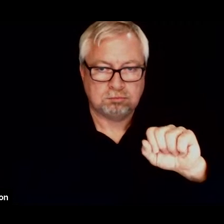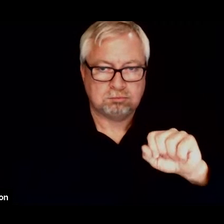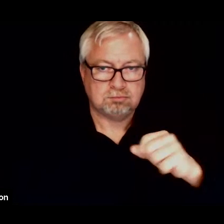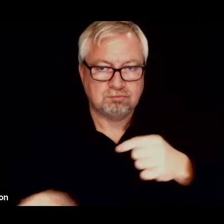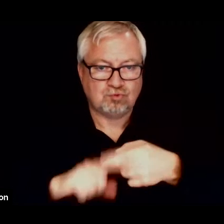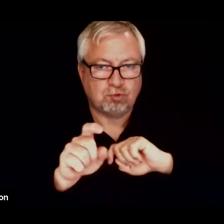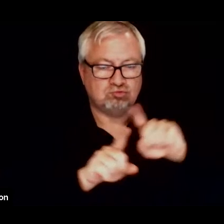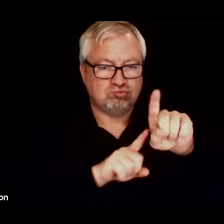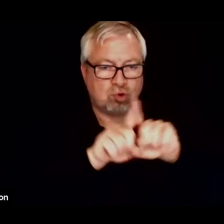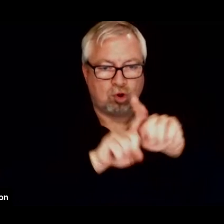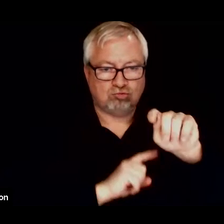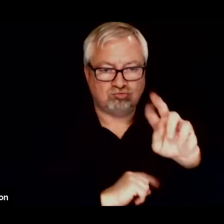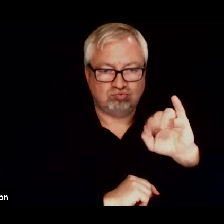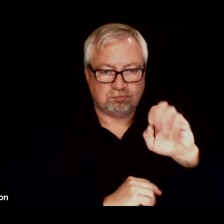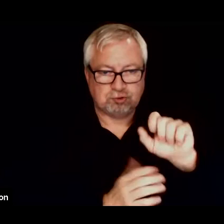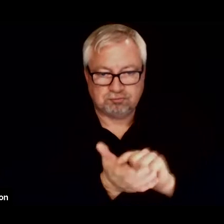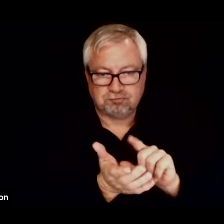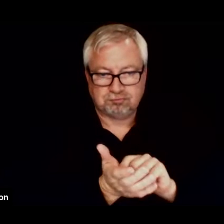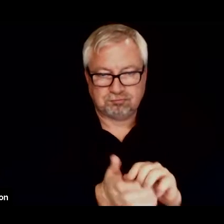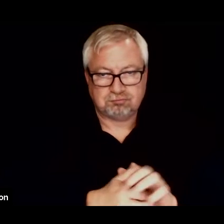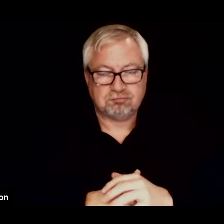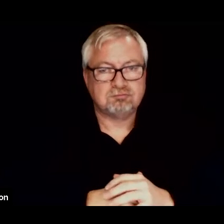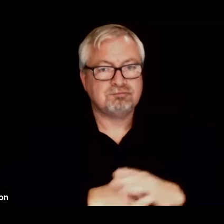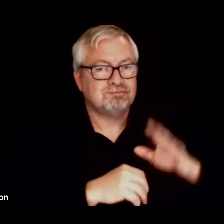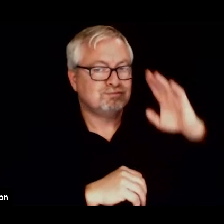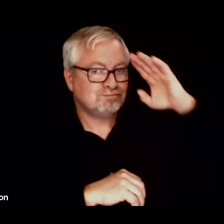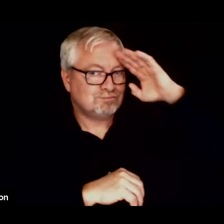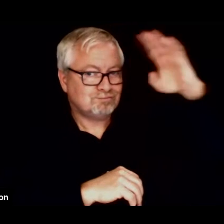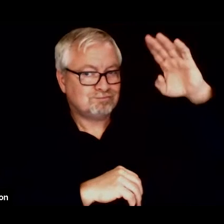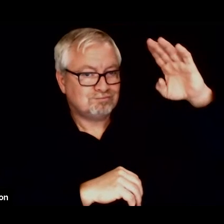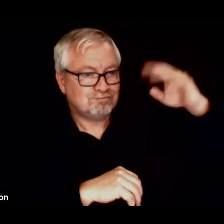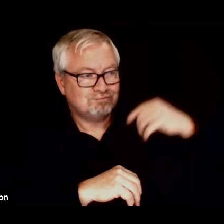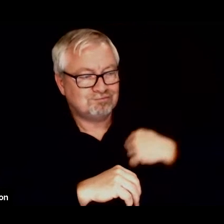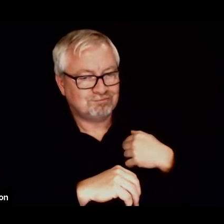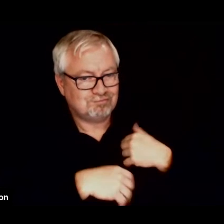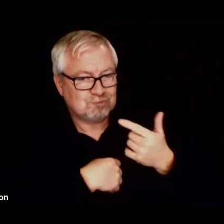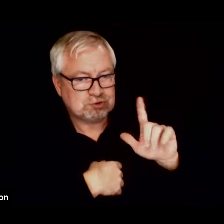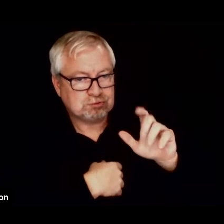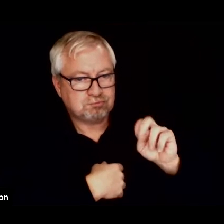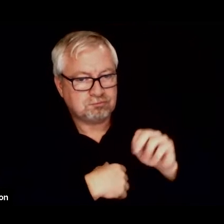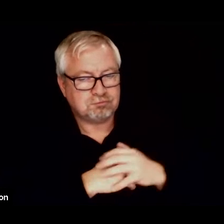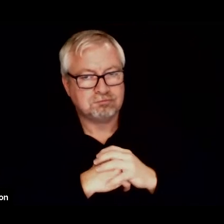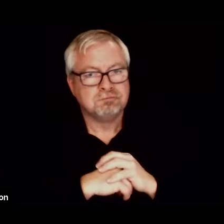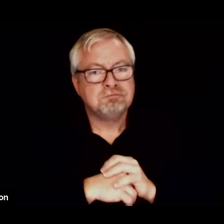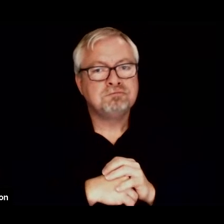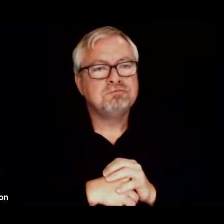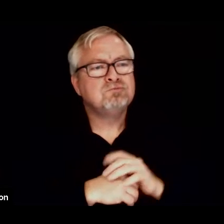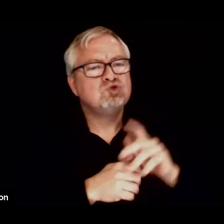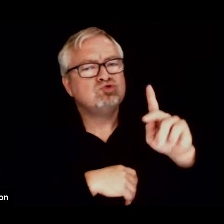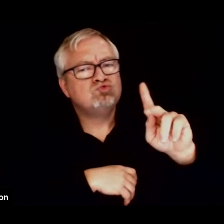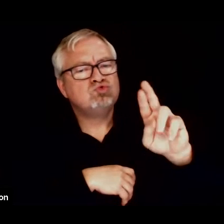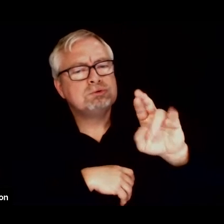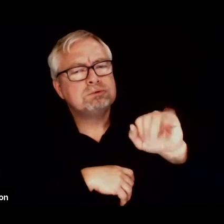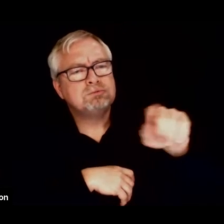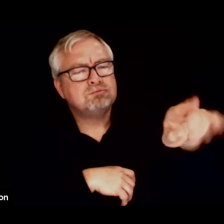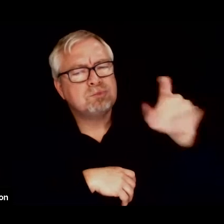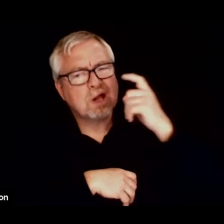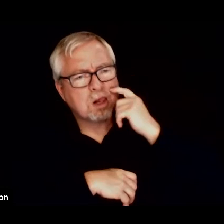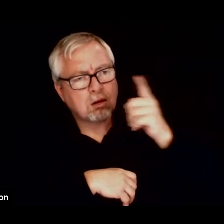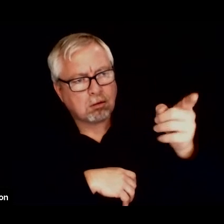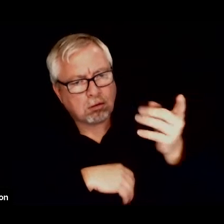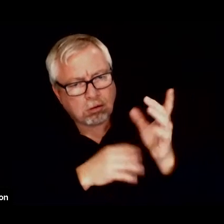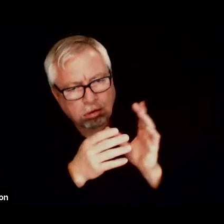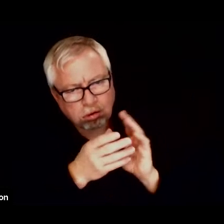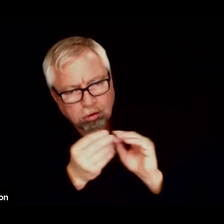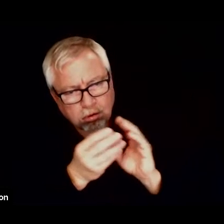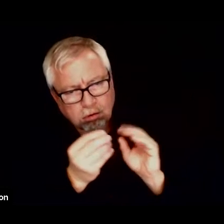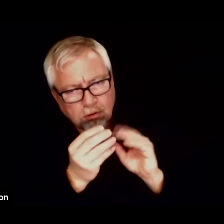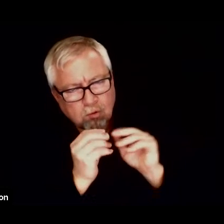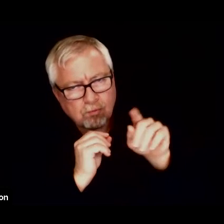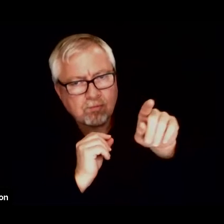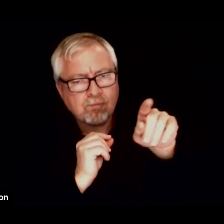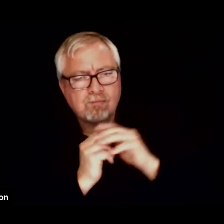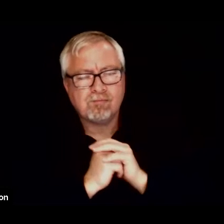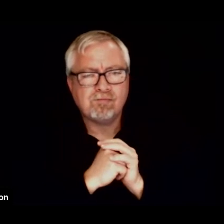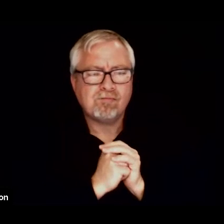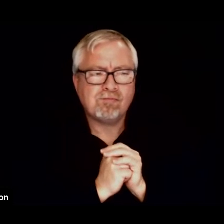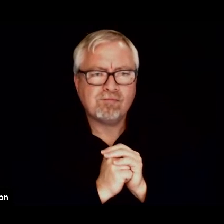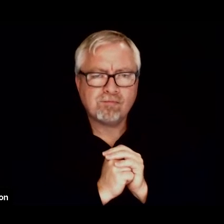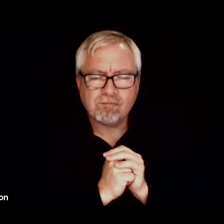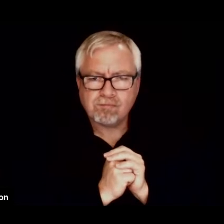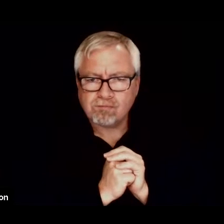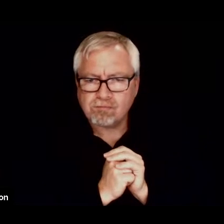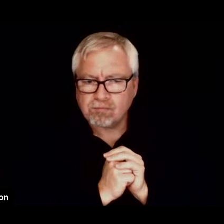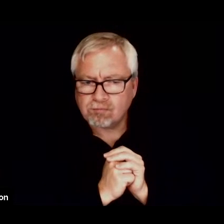hi thank you chris you mentioned uh the social media um and i'm just wondering um how that works